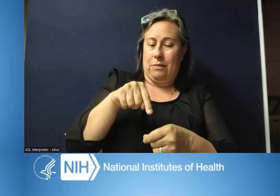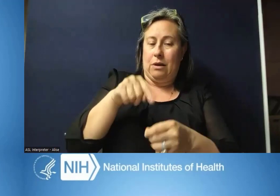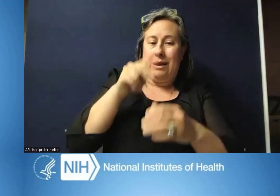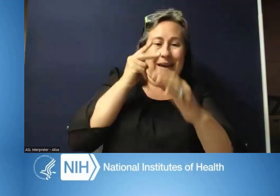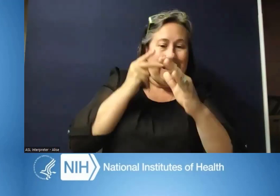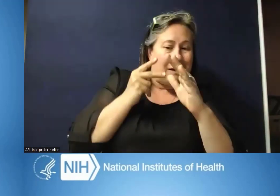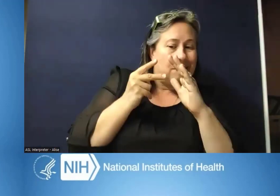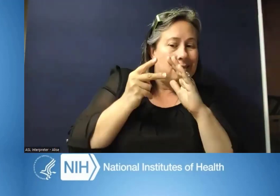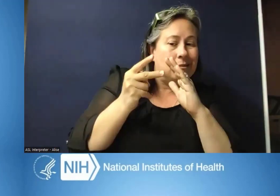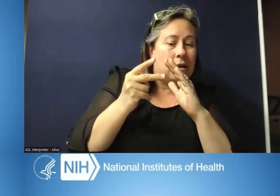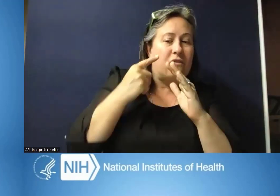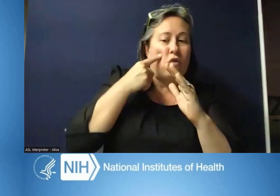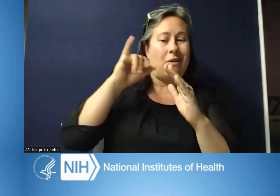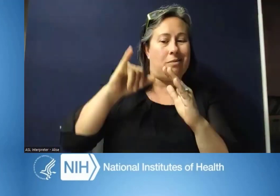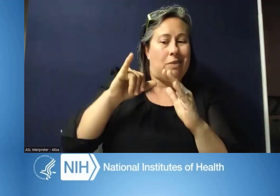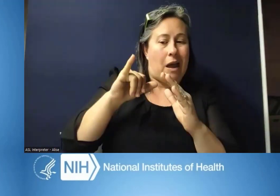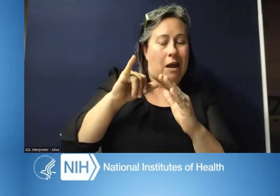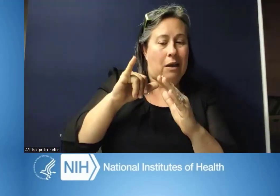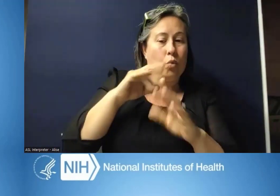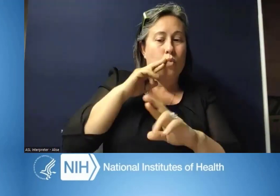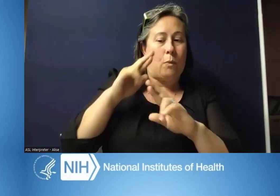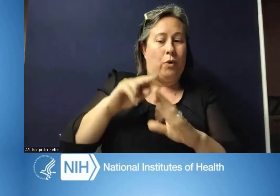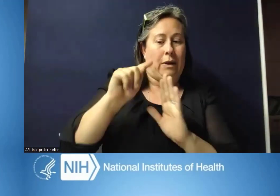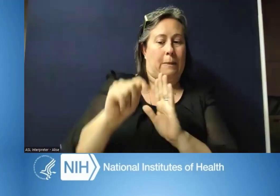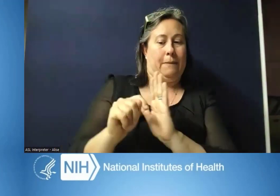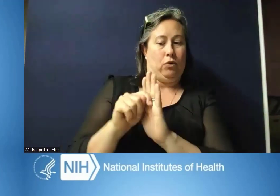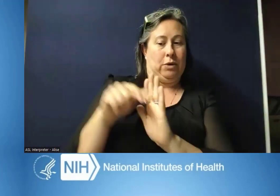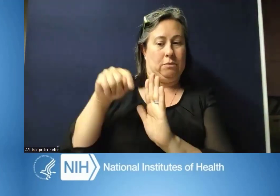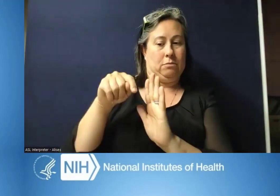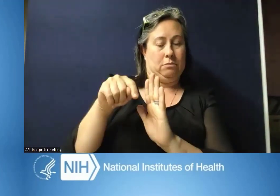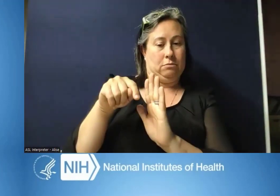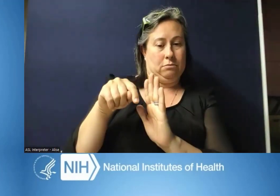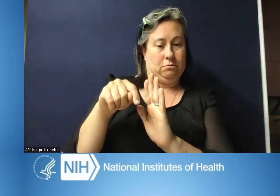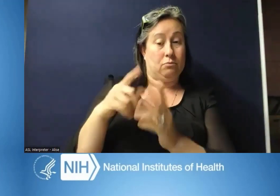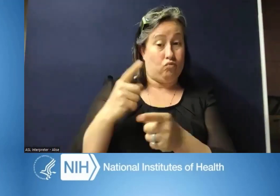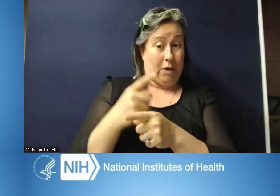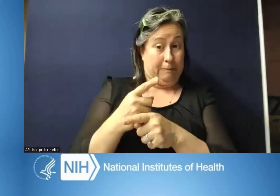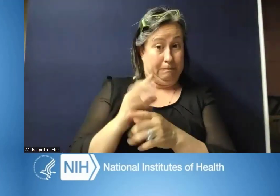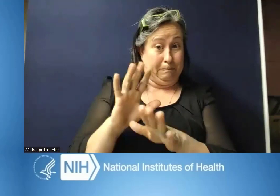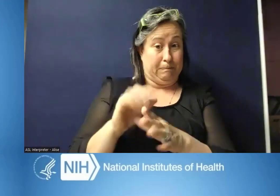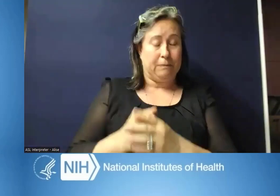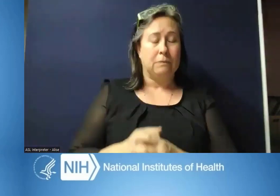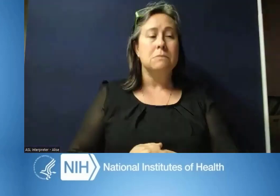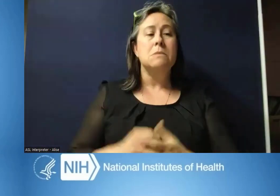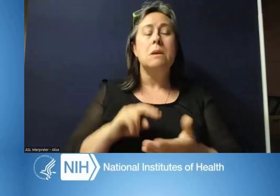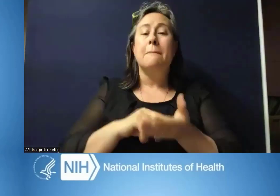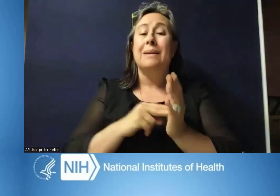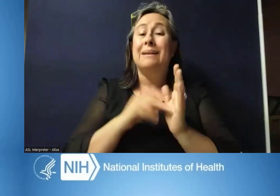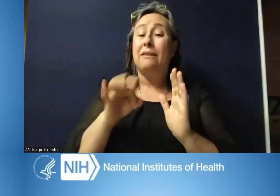for that reporting period. Right? So if you have a subaward agreement,